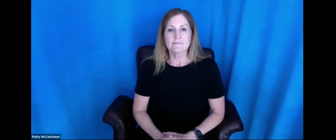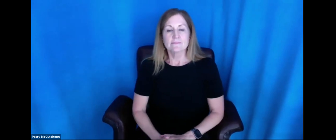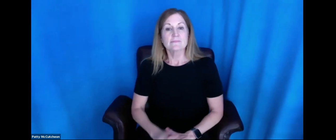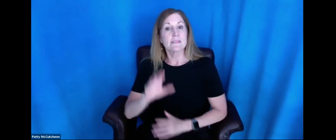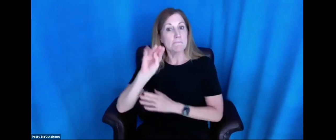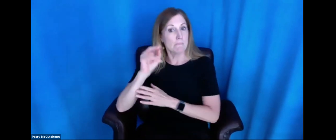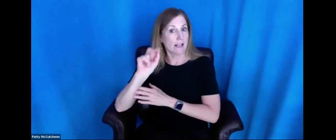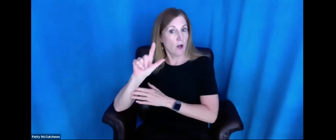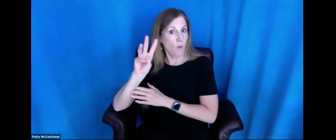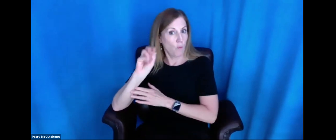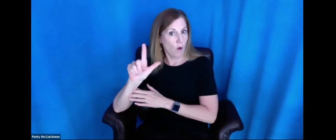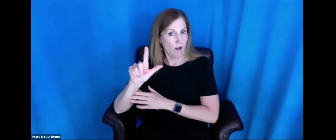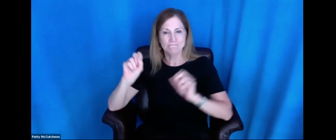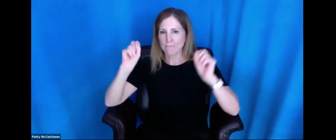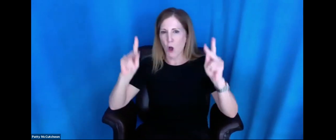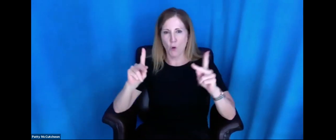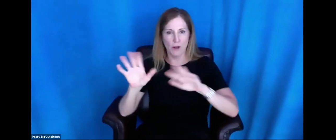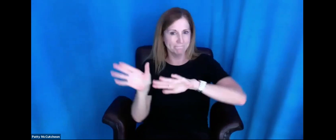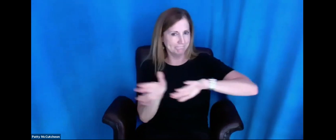We are going to jump in to presenting.